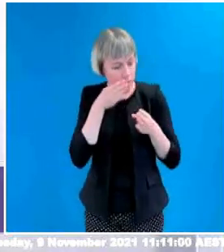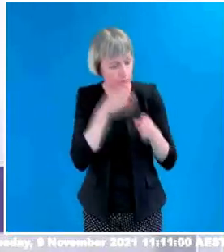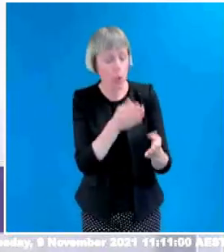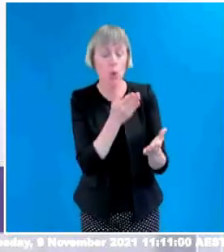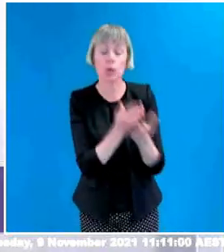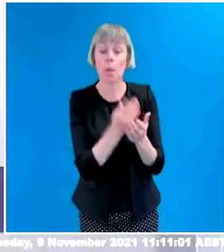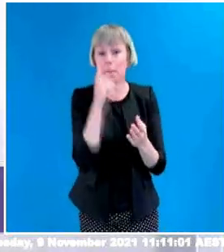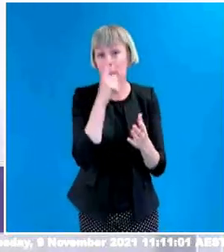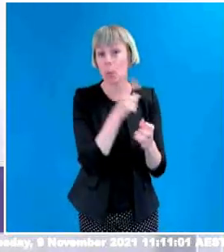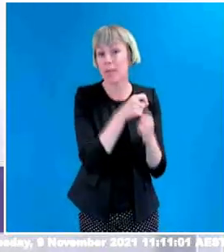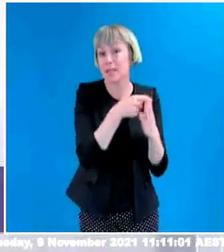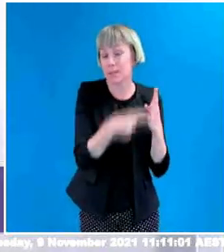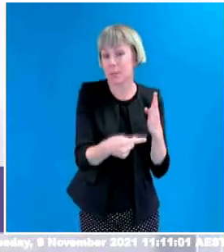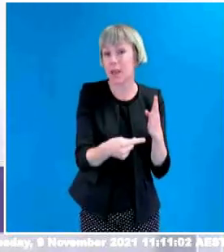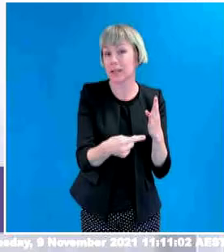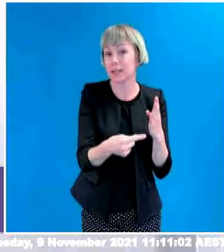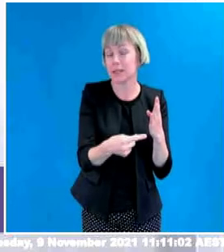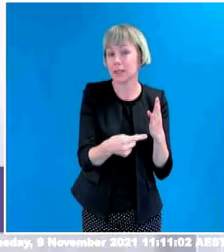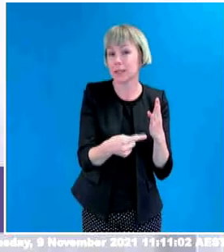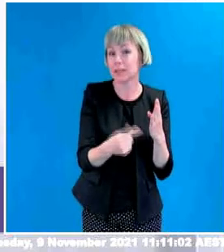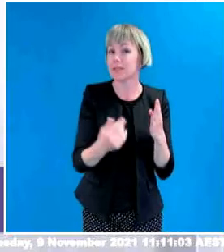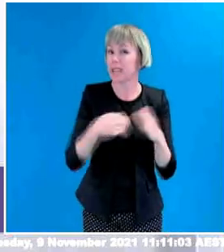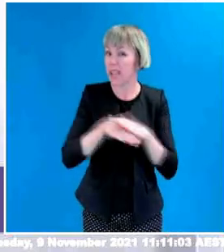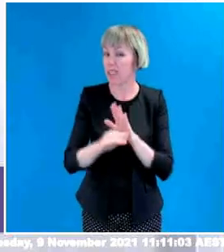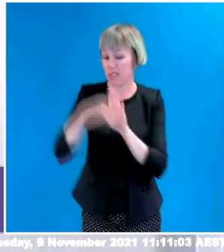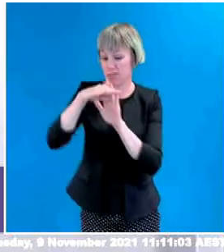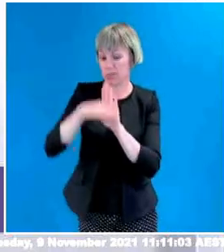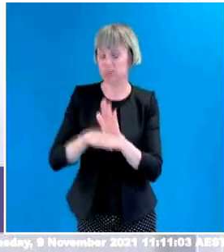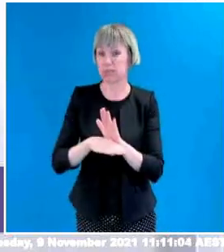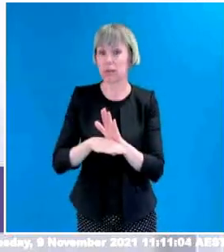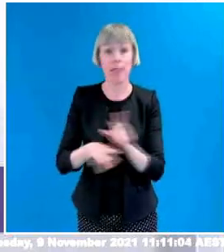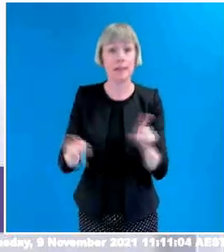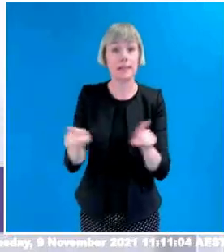of people with disabilities would also be relevant, say, to the rights of migrant workers.